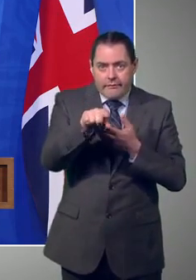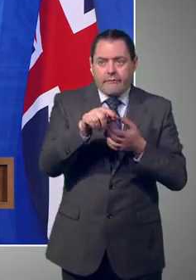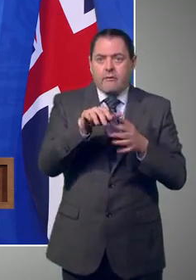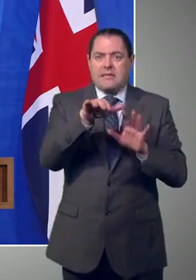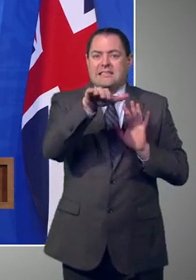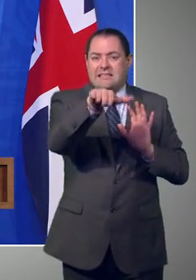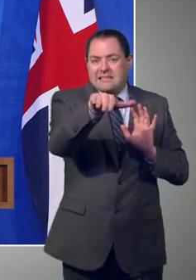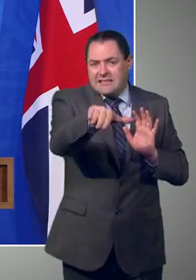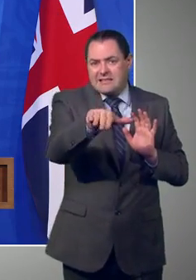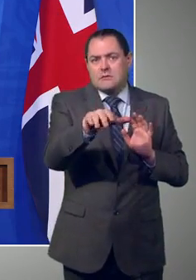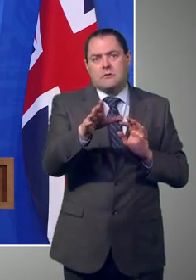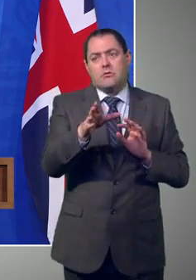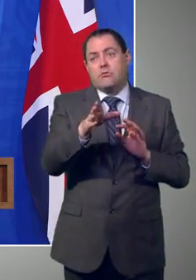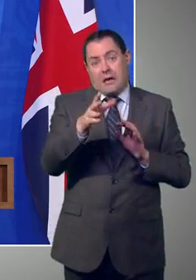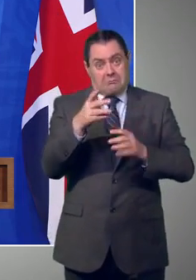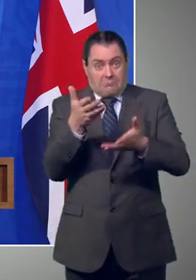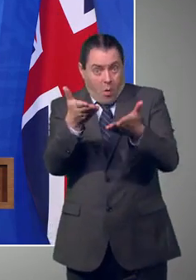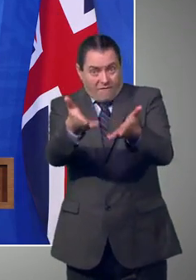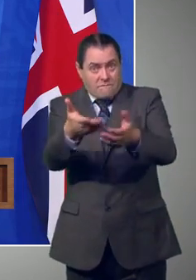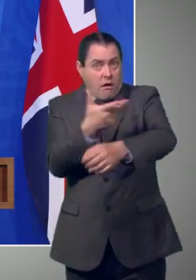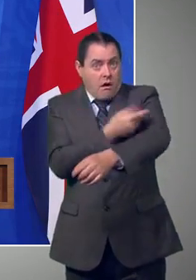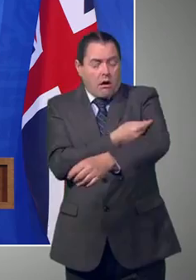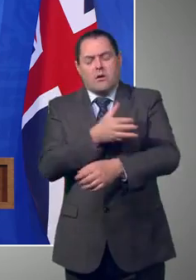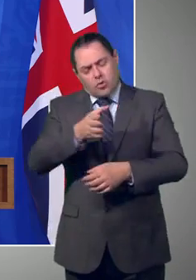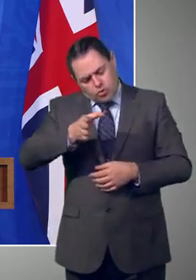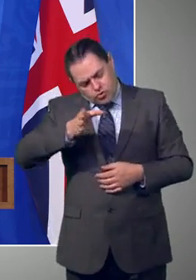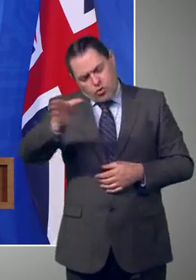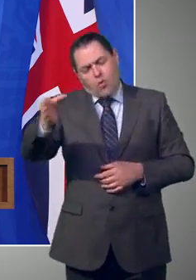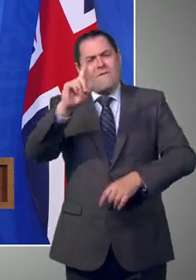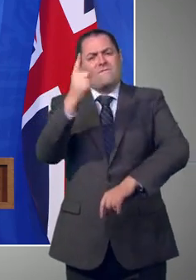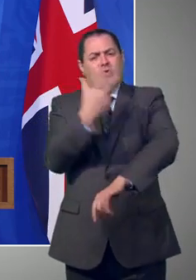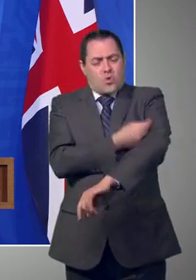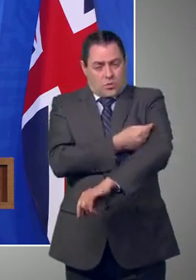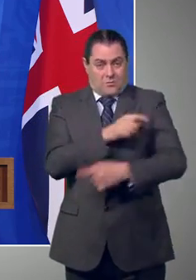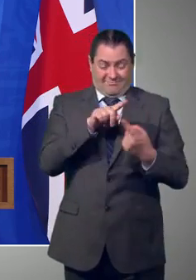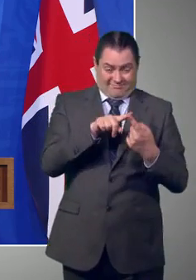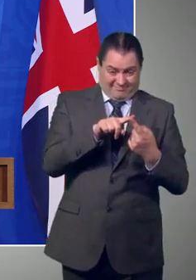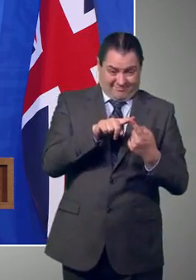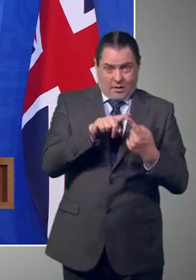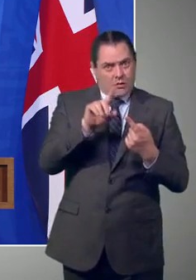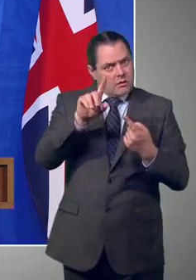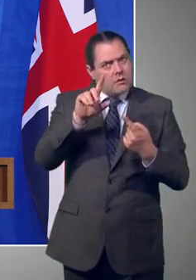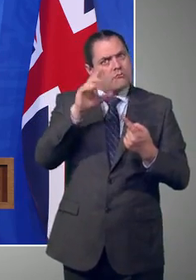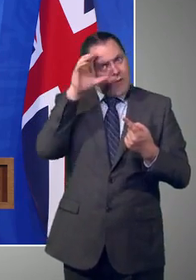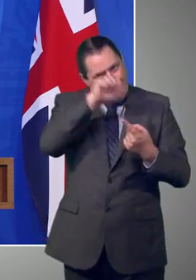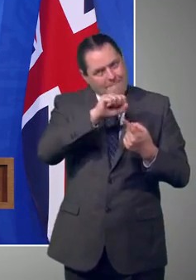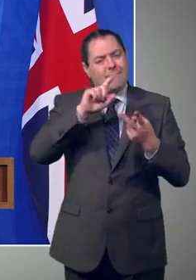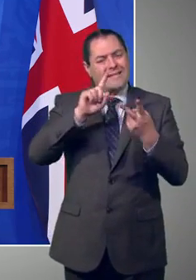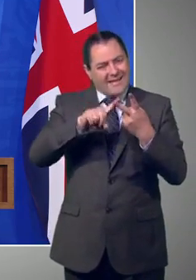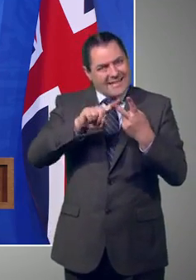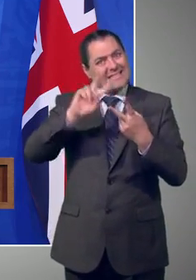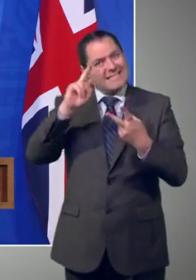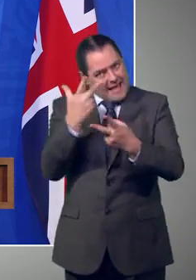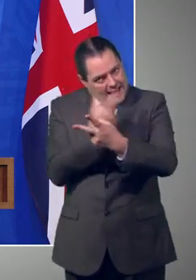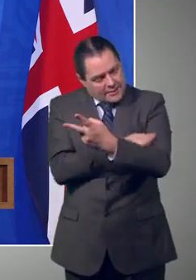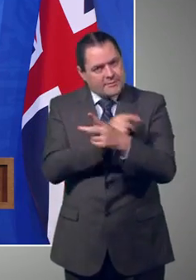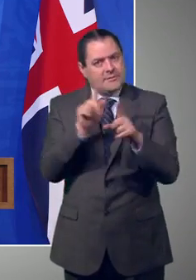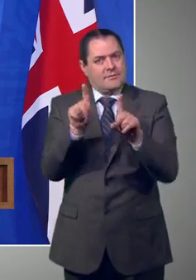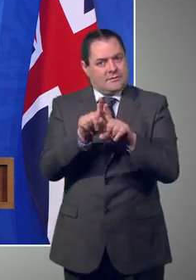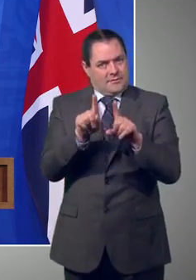forward for your second dose so you can get the maximum possible protection The vaccine